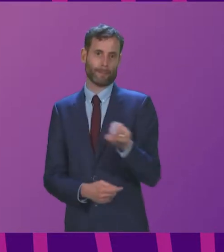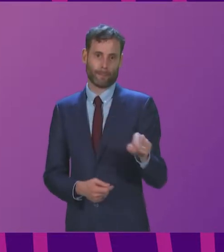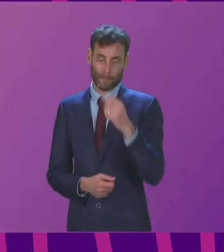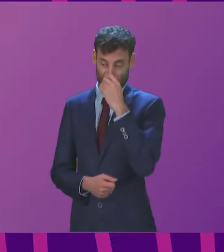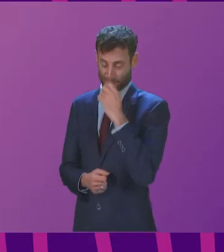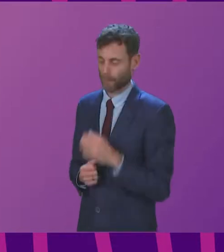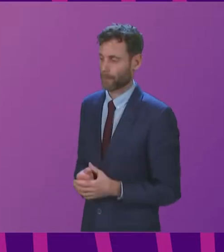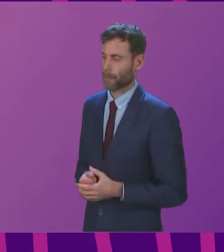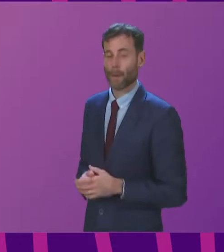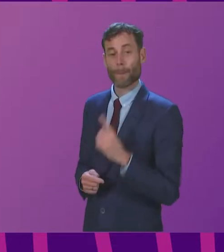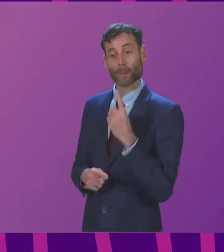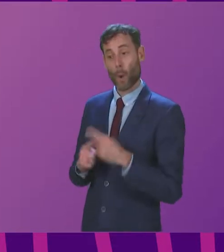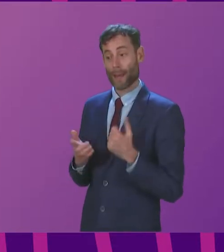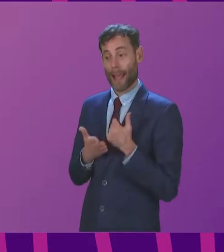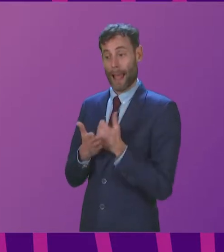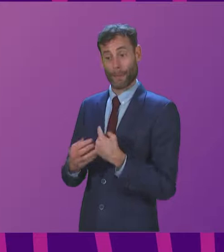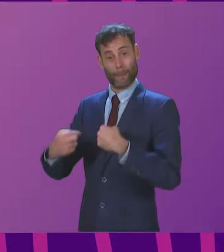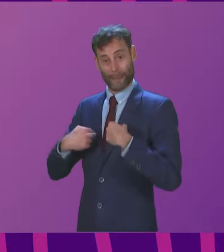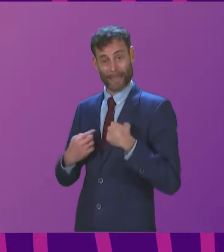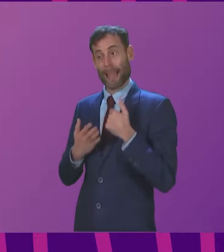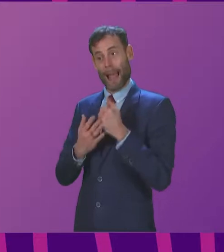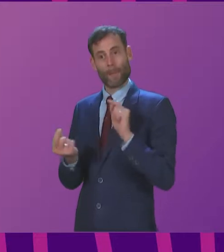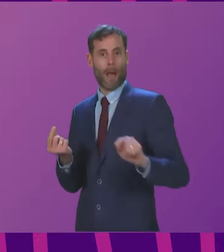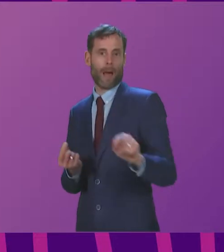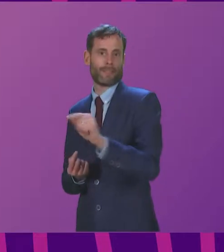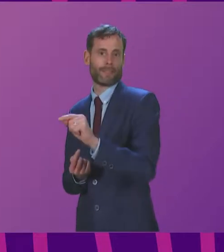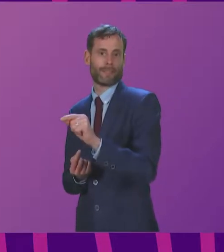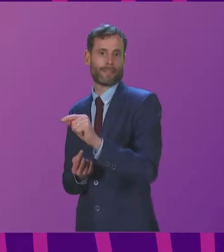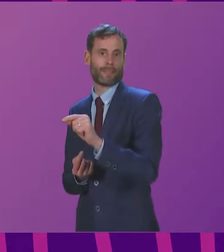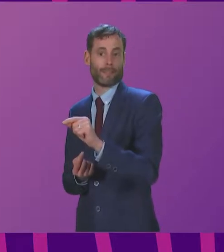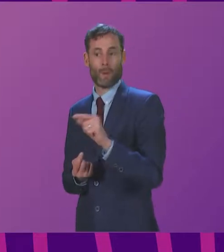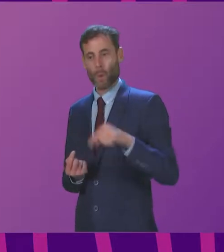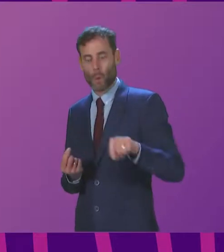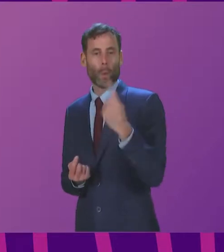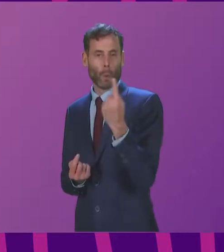because it helps not only us but everybody else, particularly those who are most at risk.